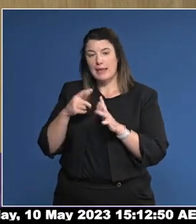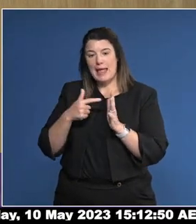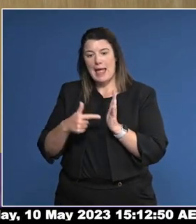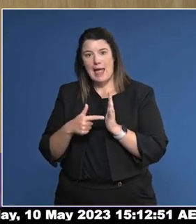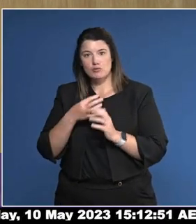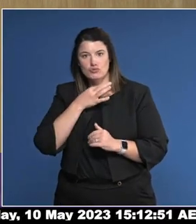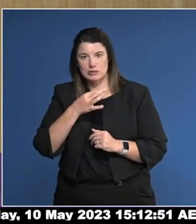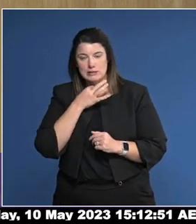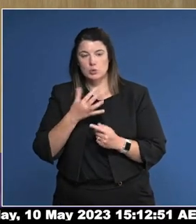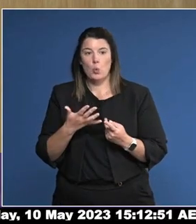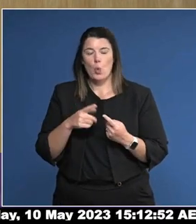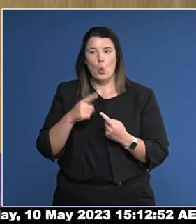they are at risk, that's the mechanism.